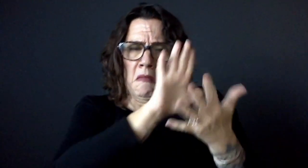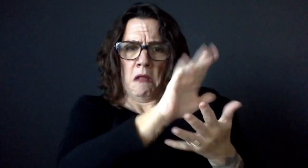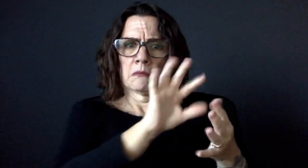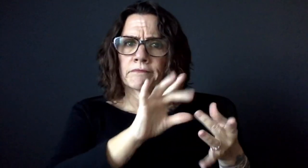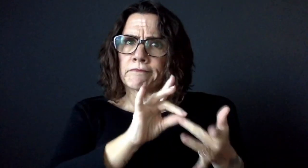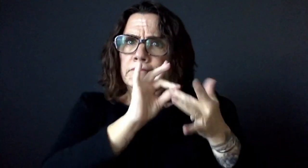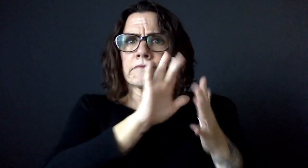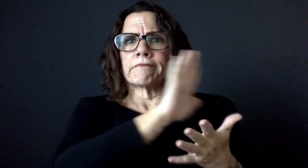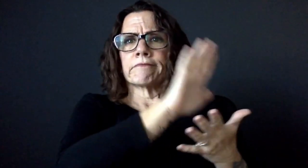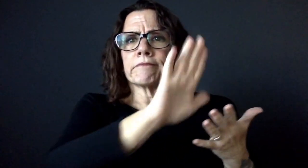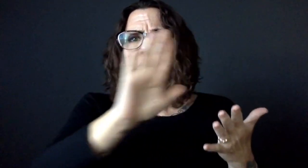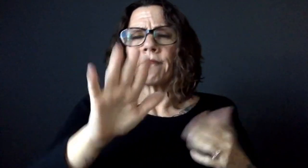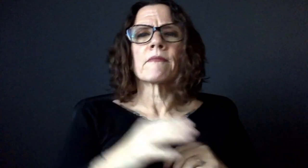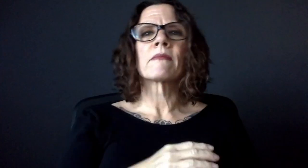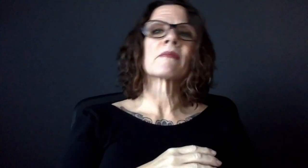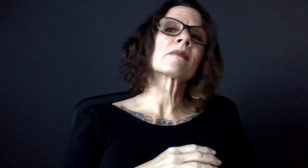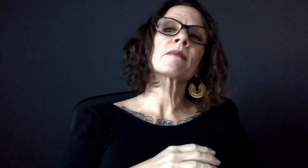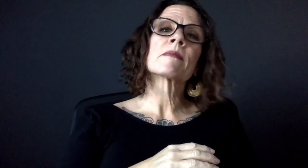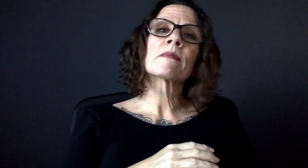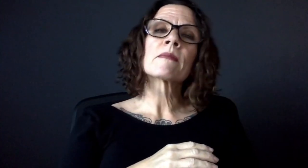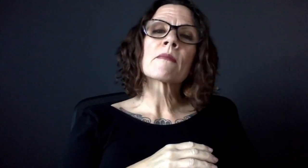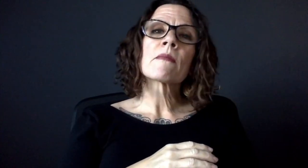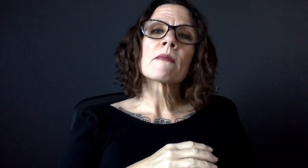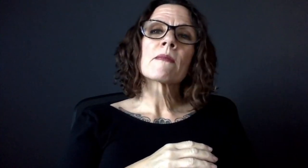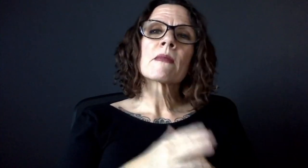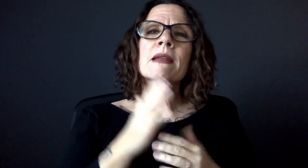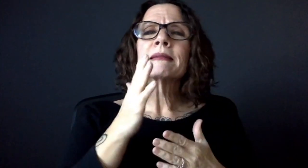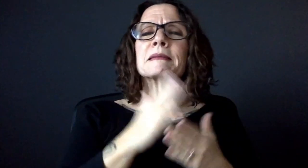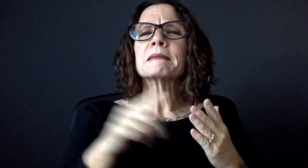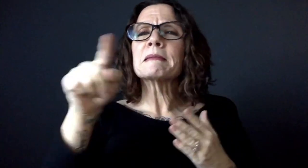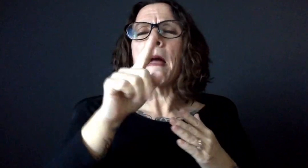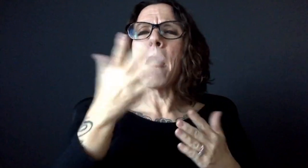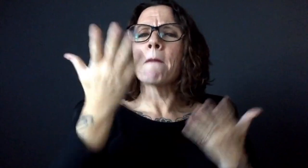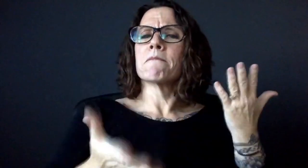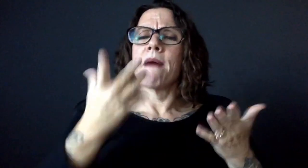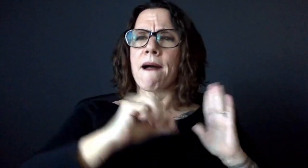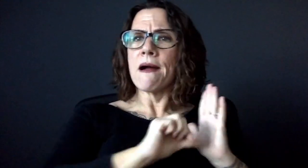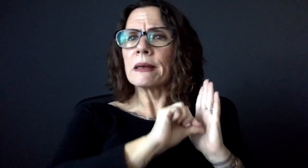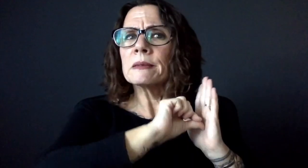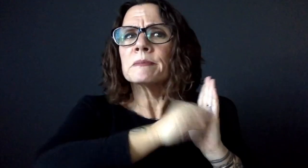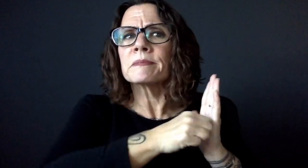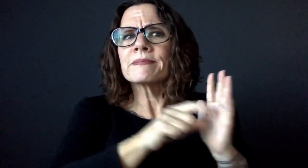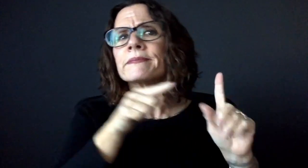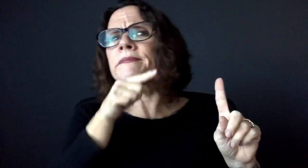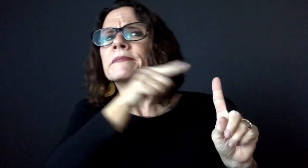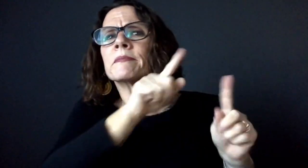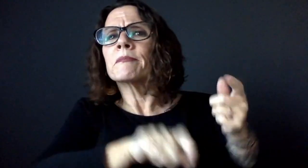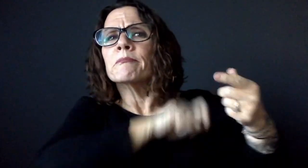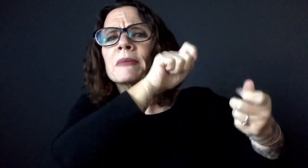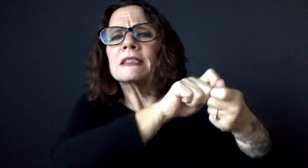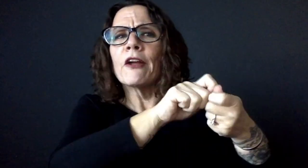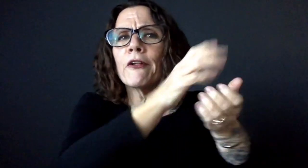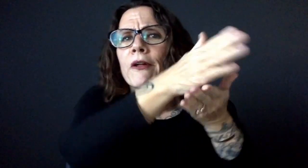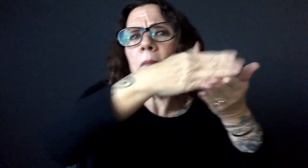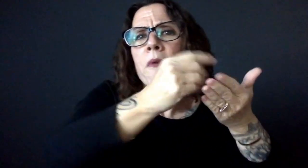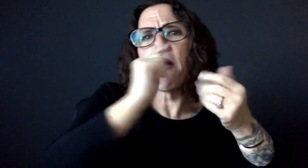being notable exceptions. Some voices may emphasize a particular component